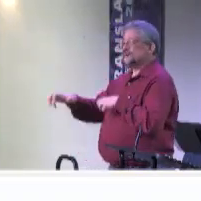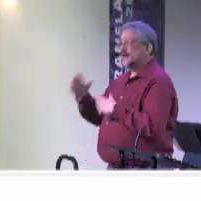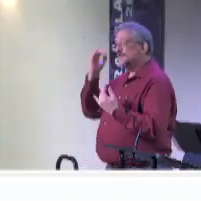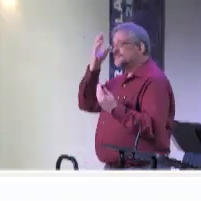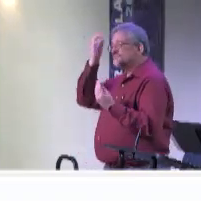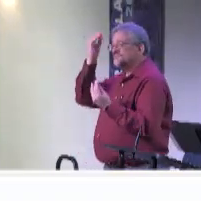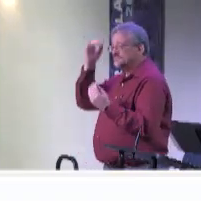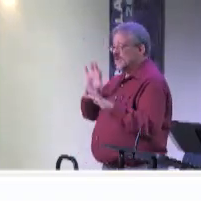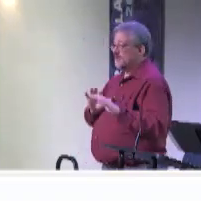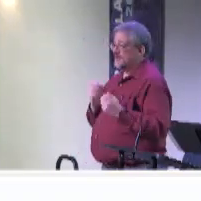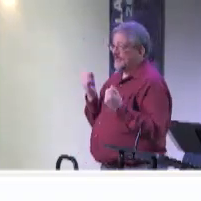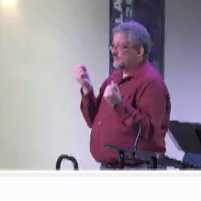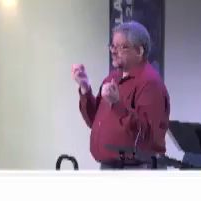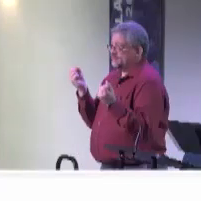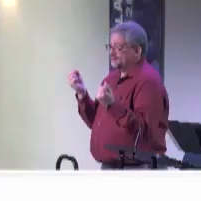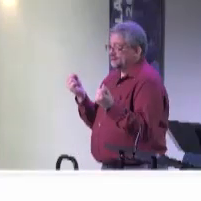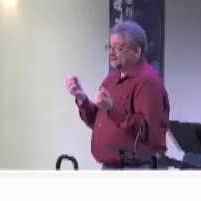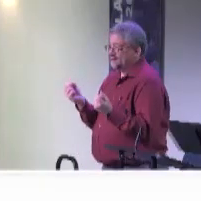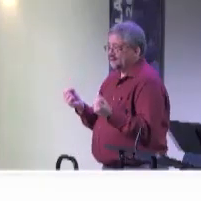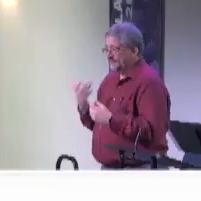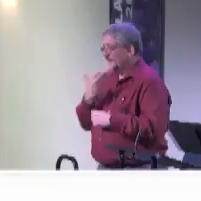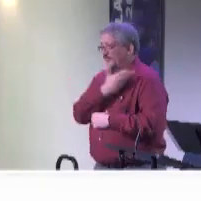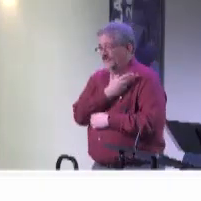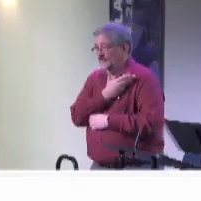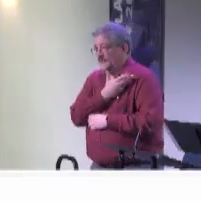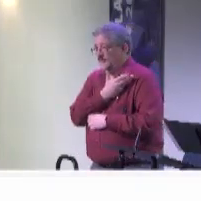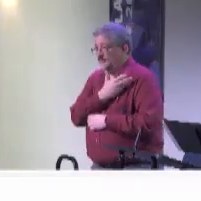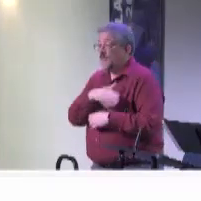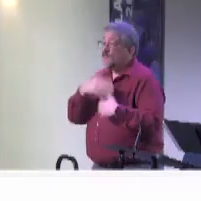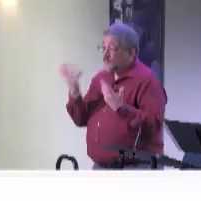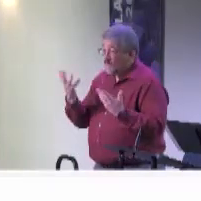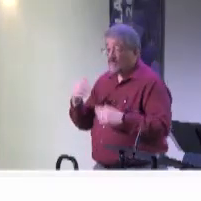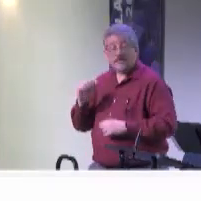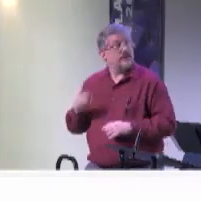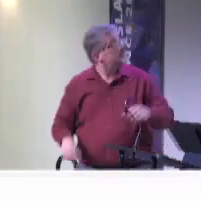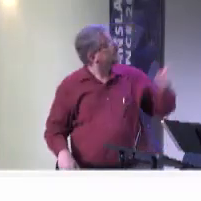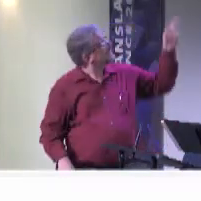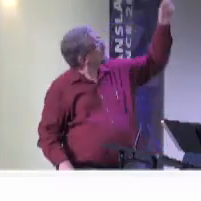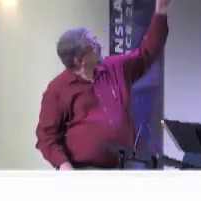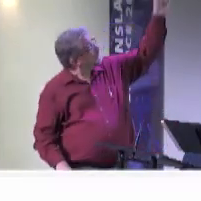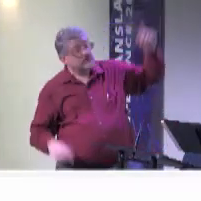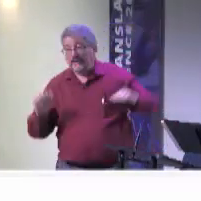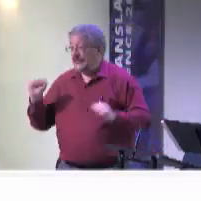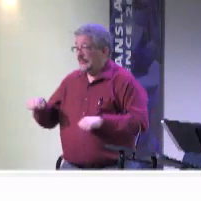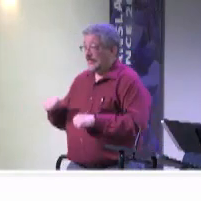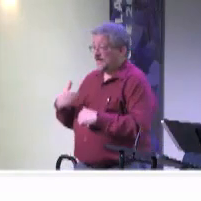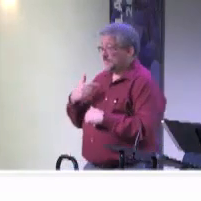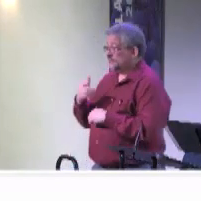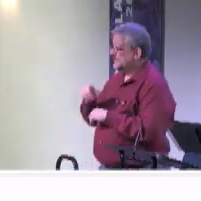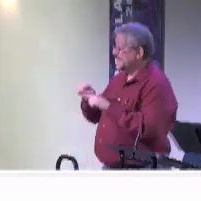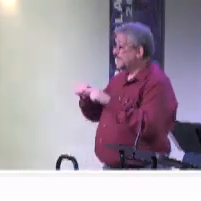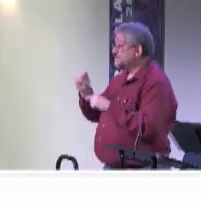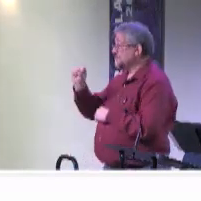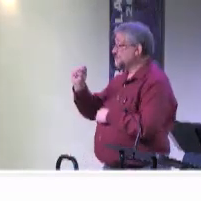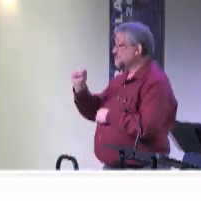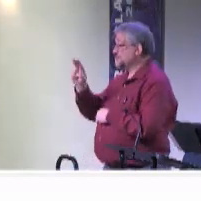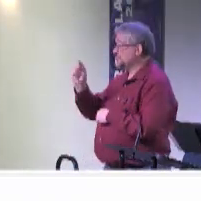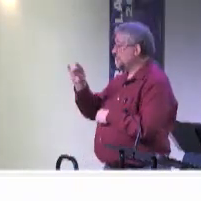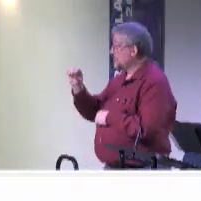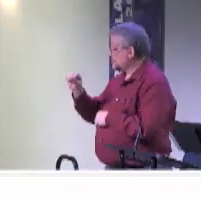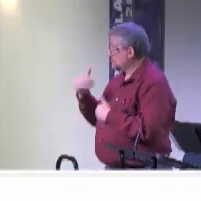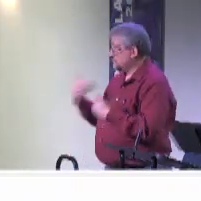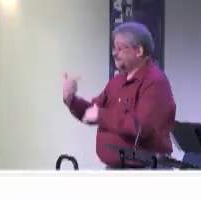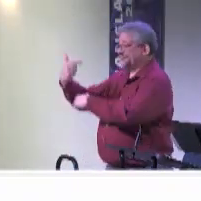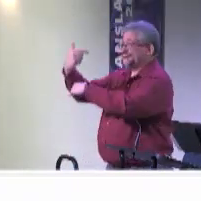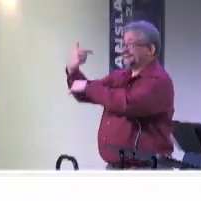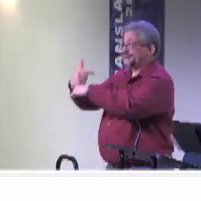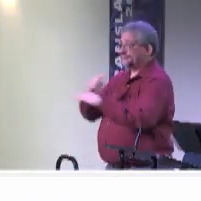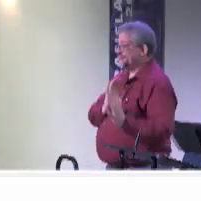The first draft of the passage that's being translated.